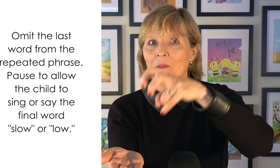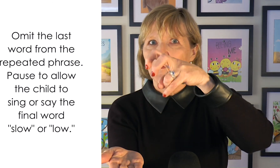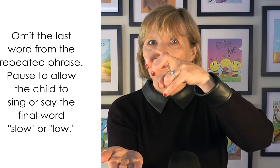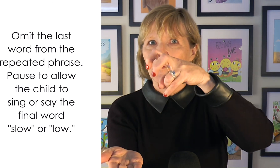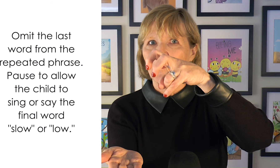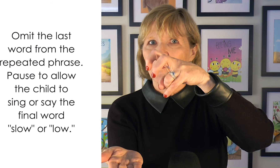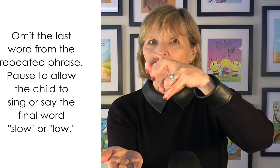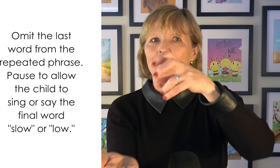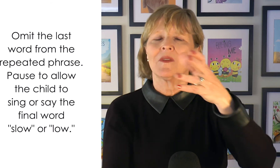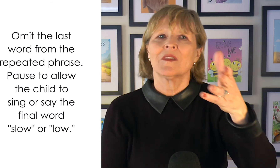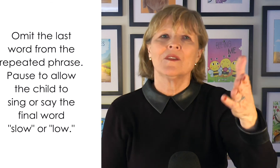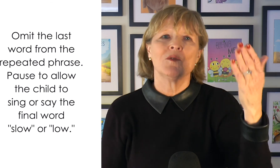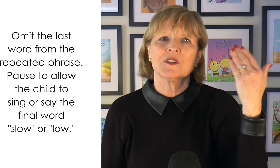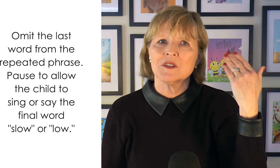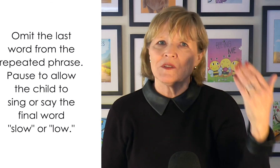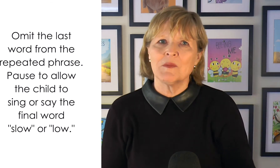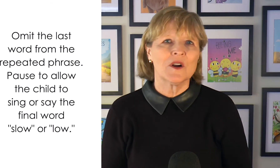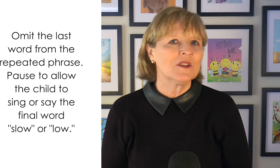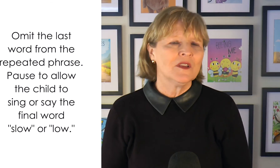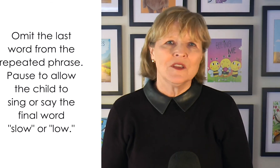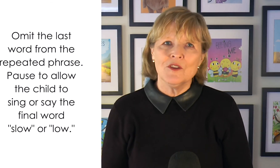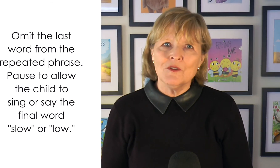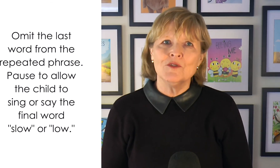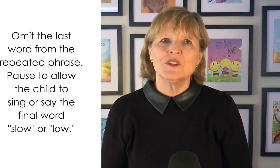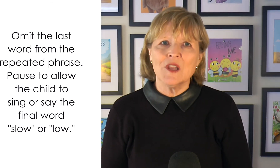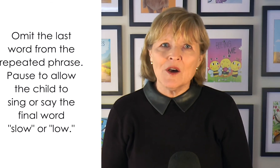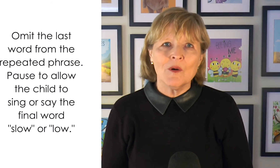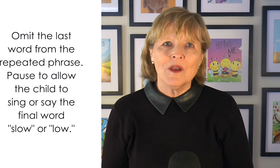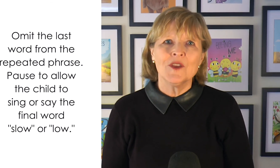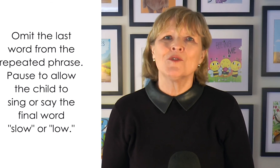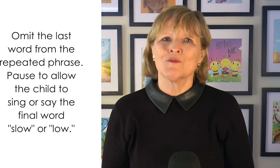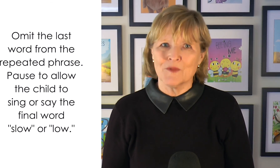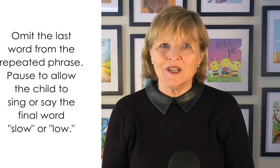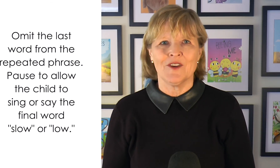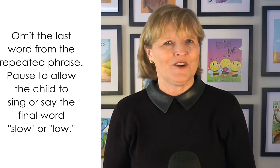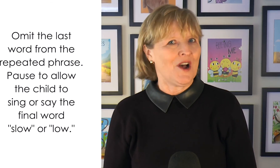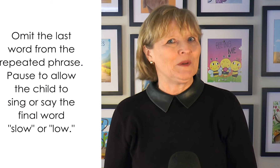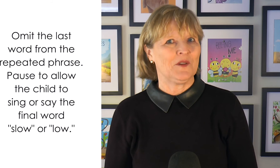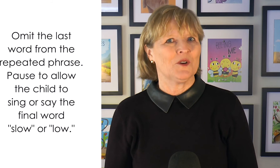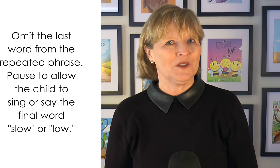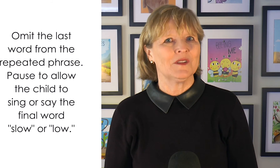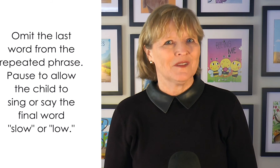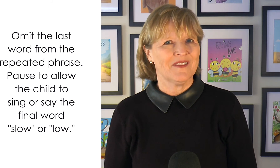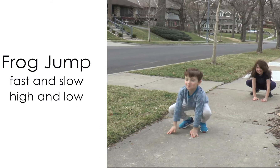"You are so smart! You knew SLOW. You're really good at opposite words."